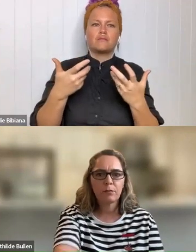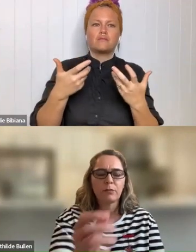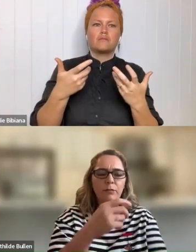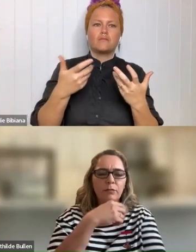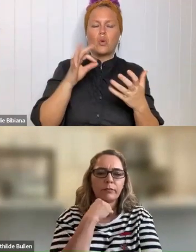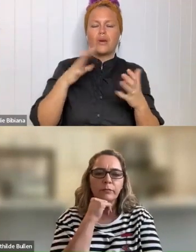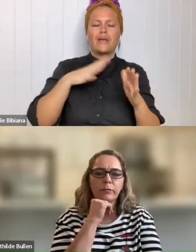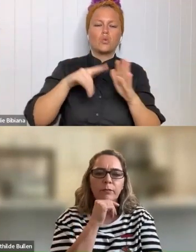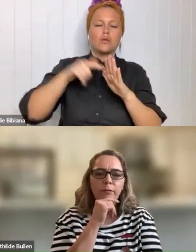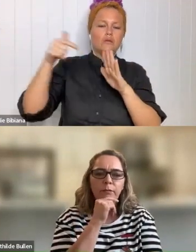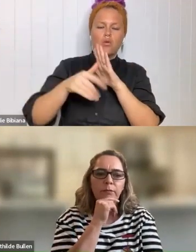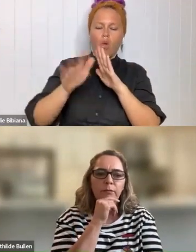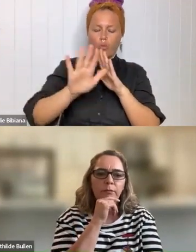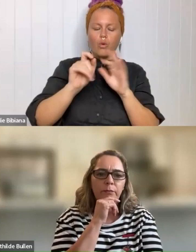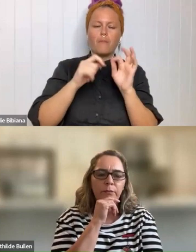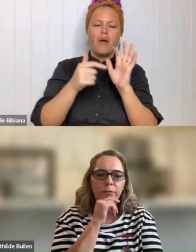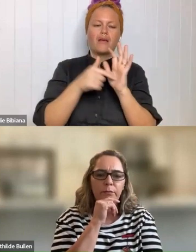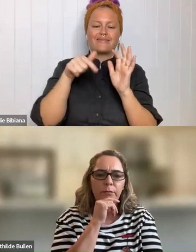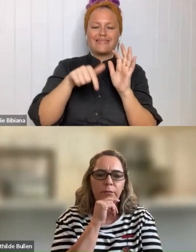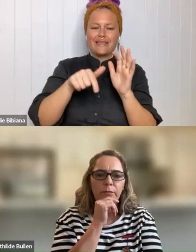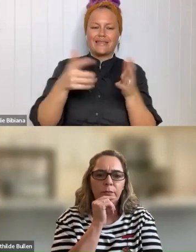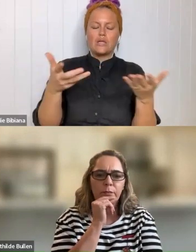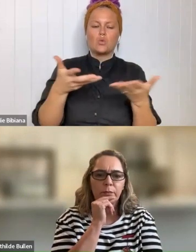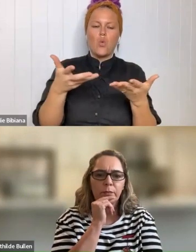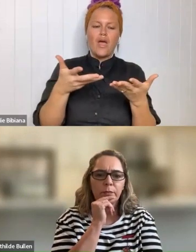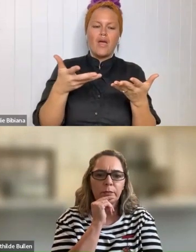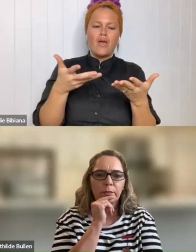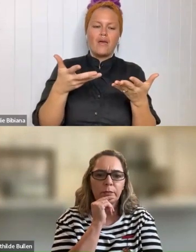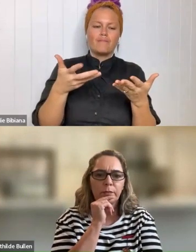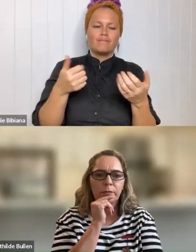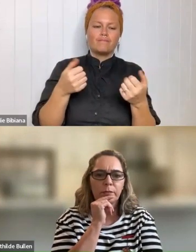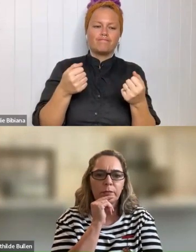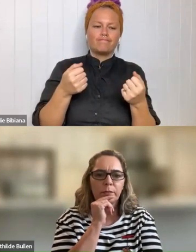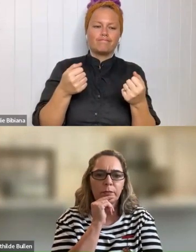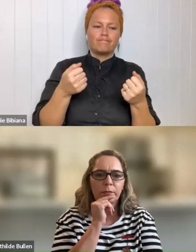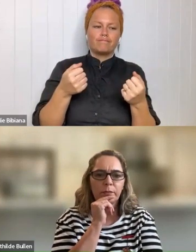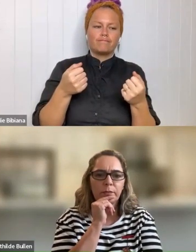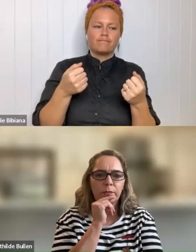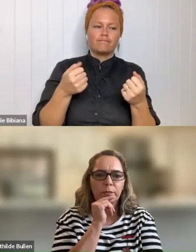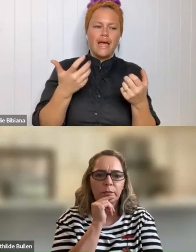this. But this is where I'm kind of systemic and structural